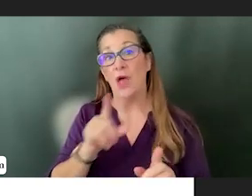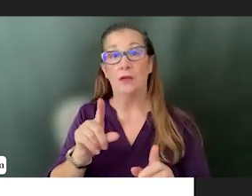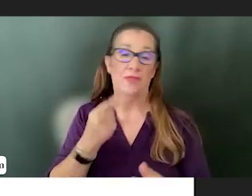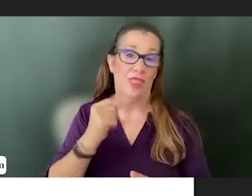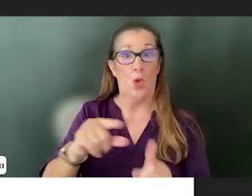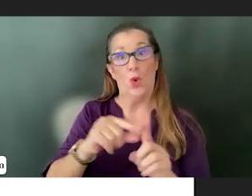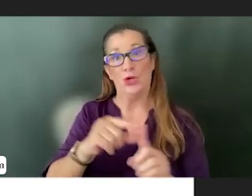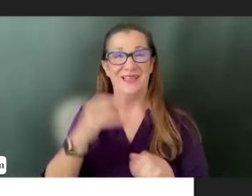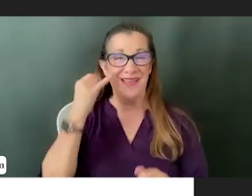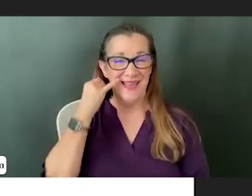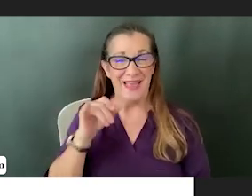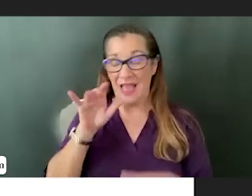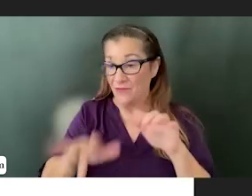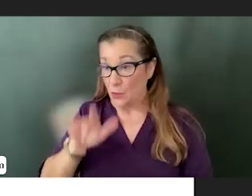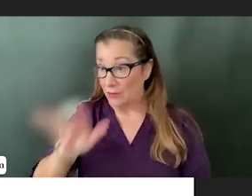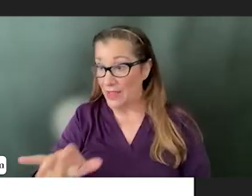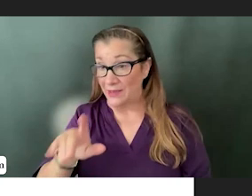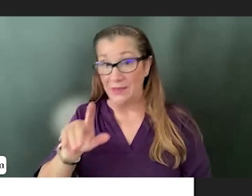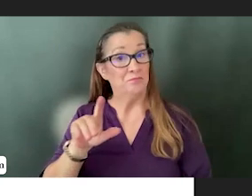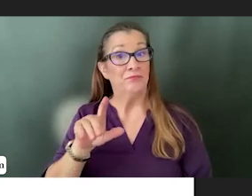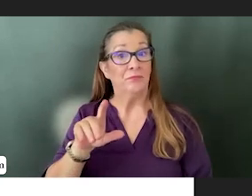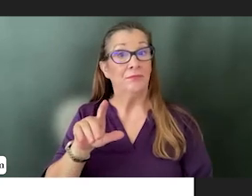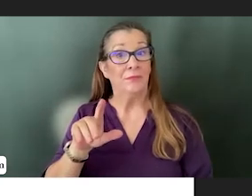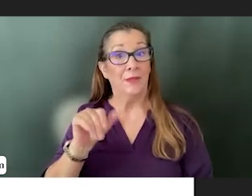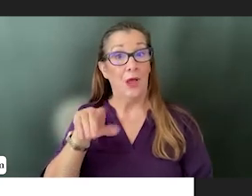And if you go to the alt text, it says this is a picture of the words open quote.